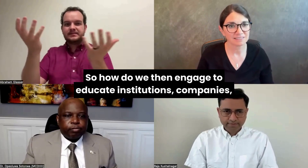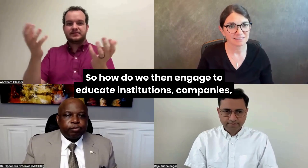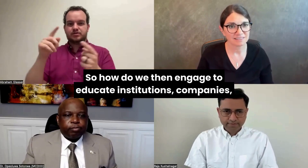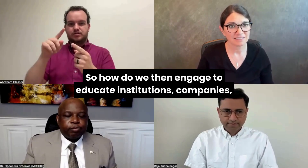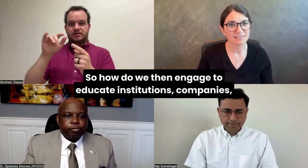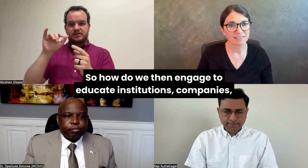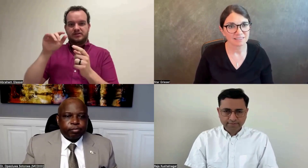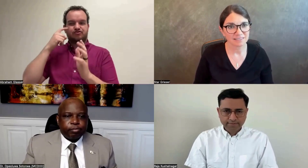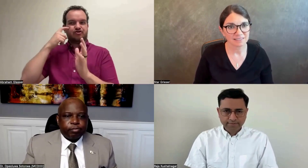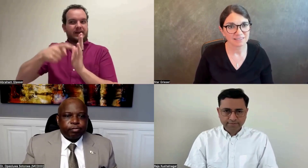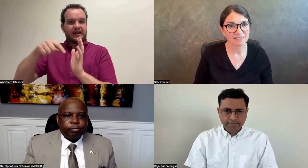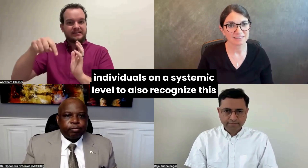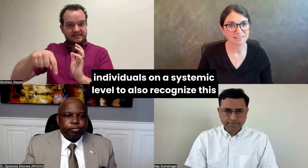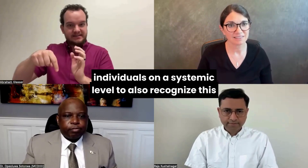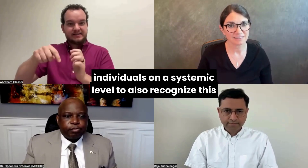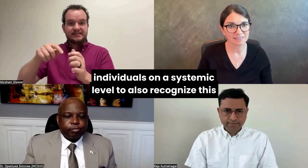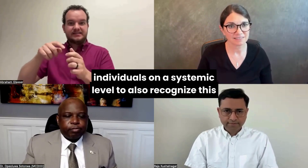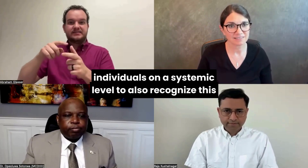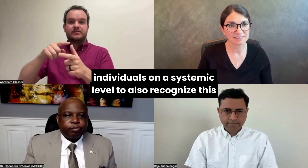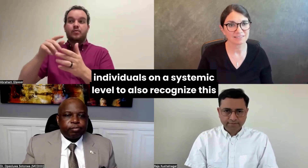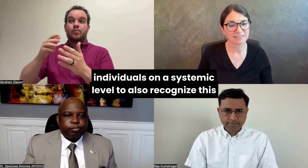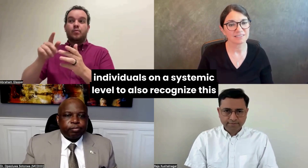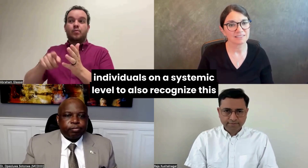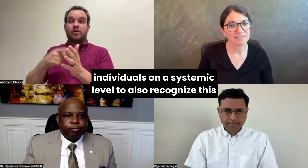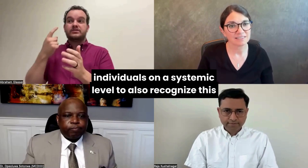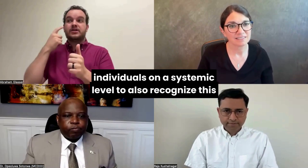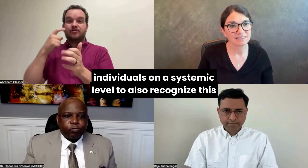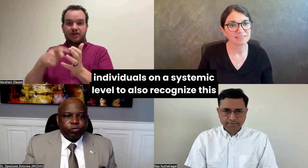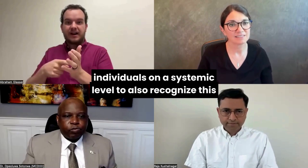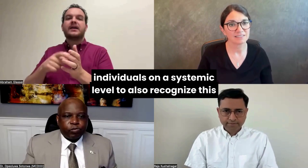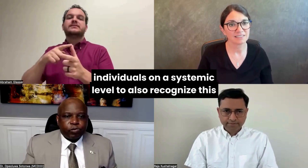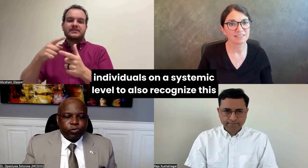individuals on a systemic level to also recognize this